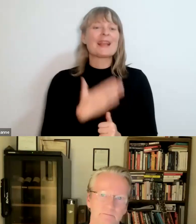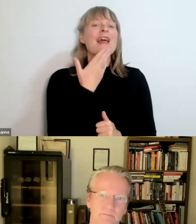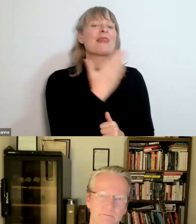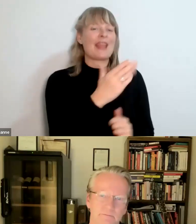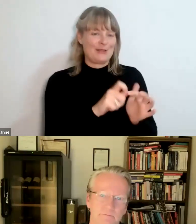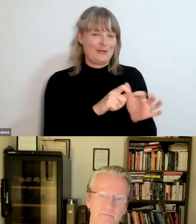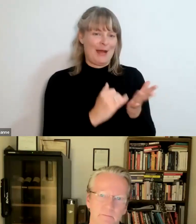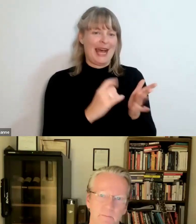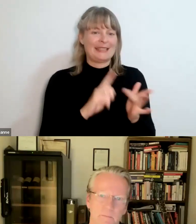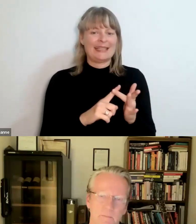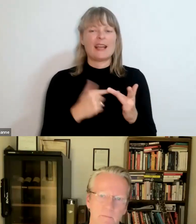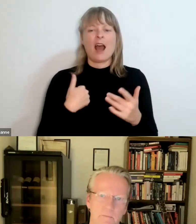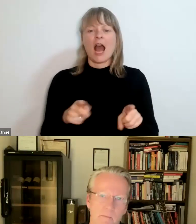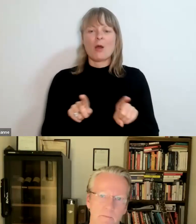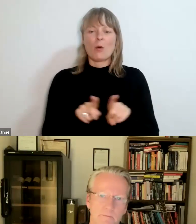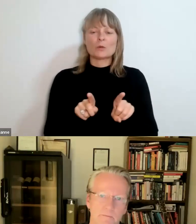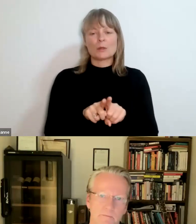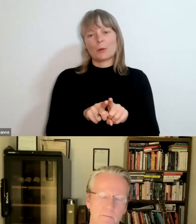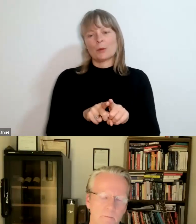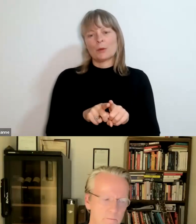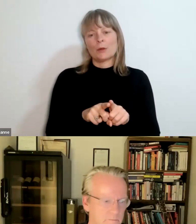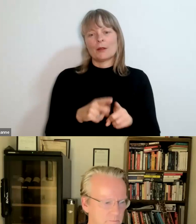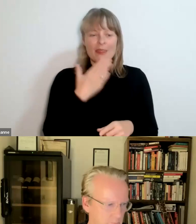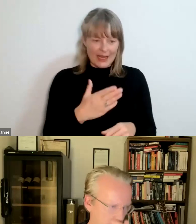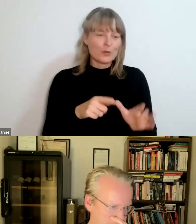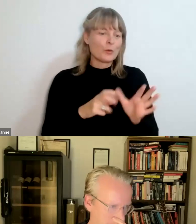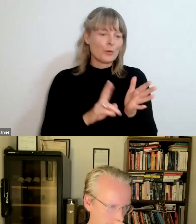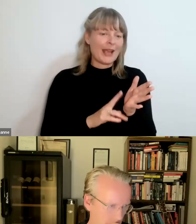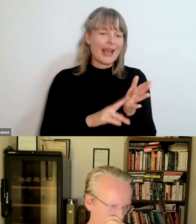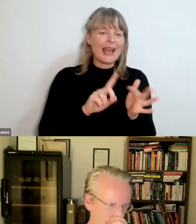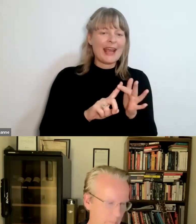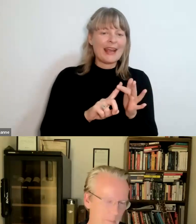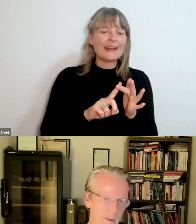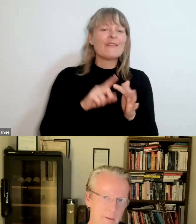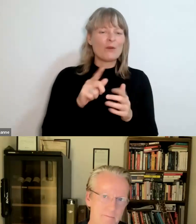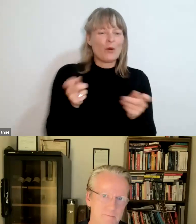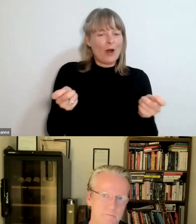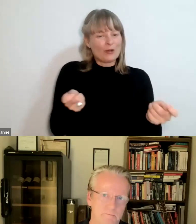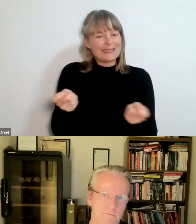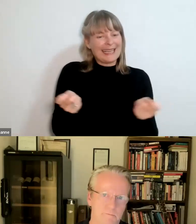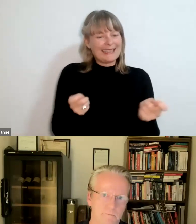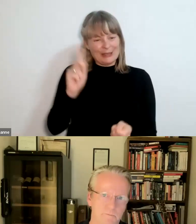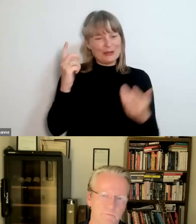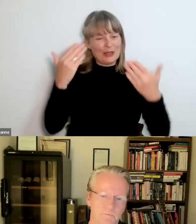speak about how you see this being from the health and well-being expert perspective. >> Yes, thanks,